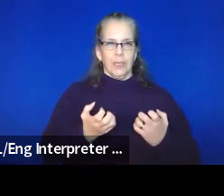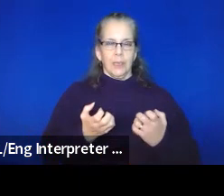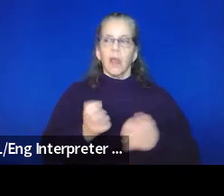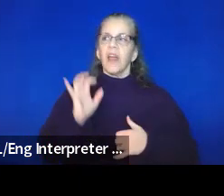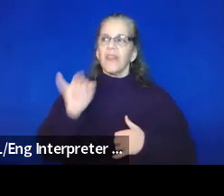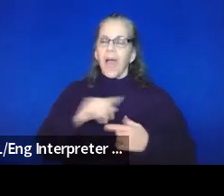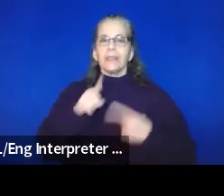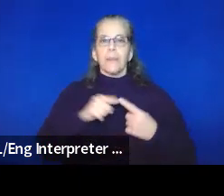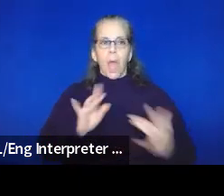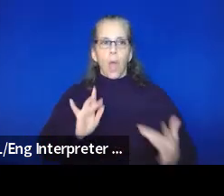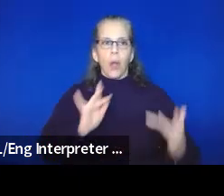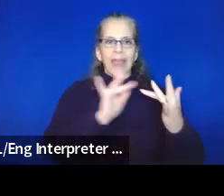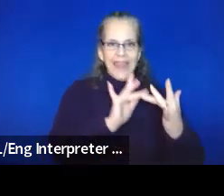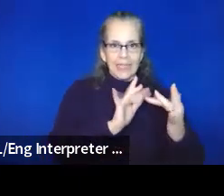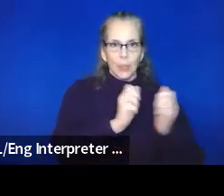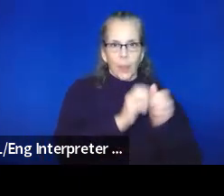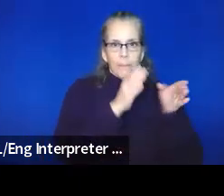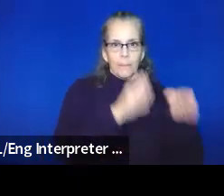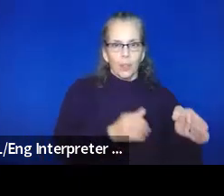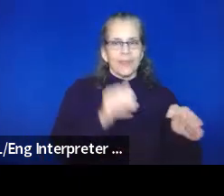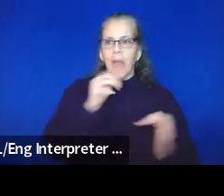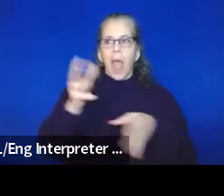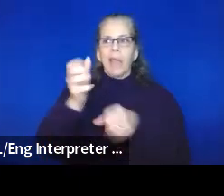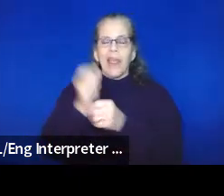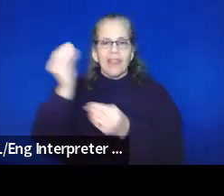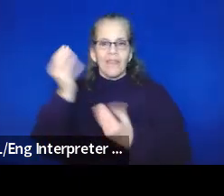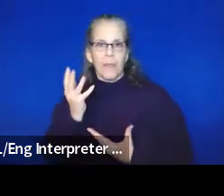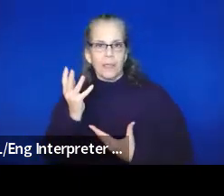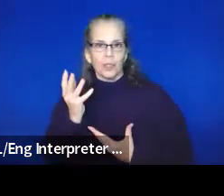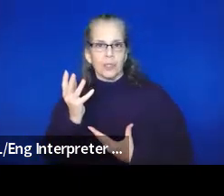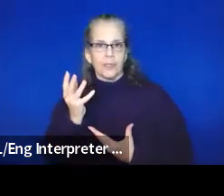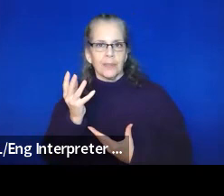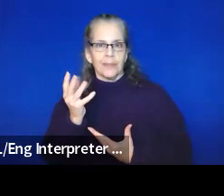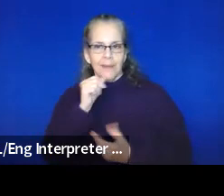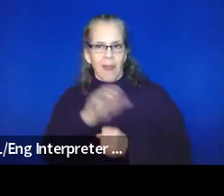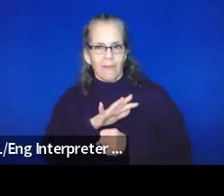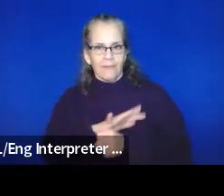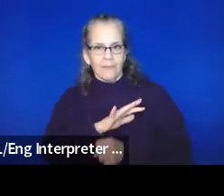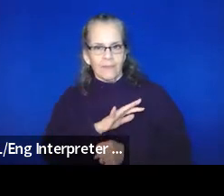just getting the information. So, in the clinic, this is important, because